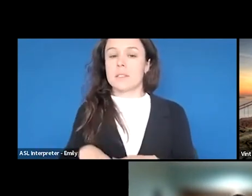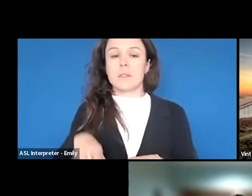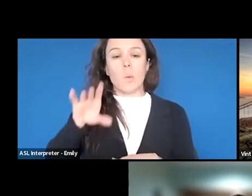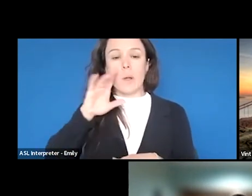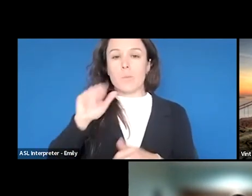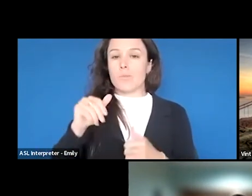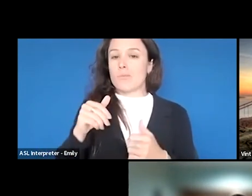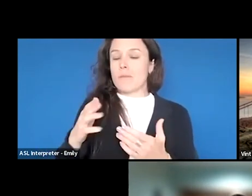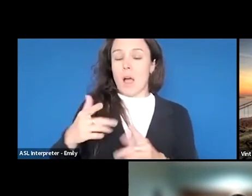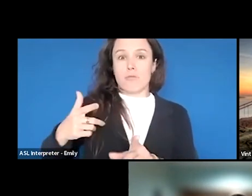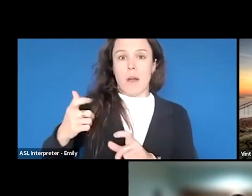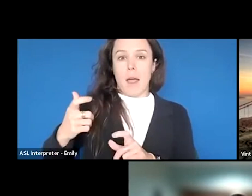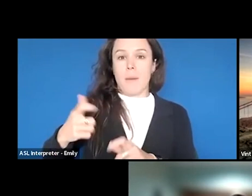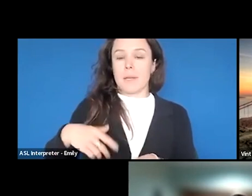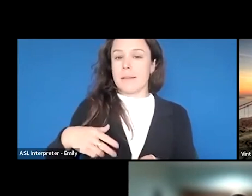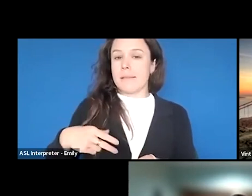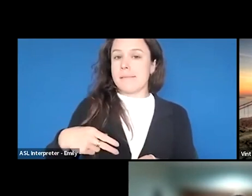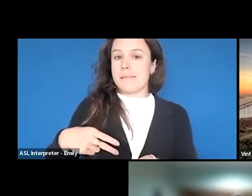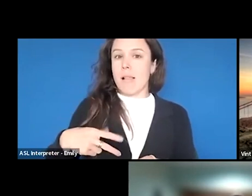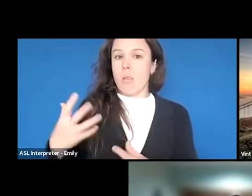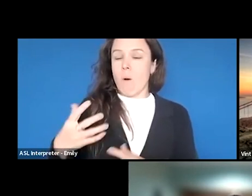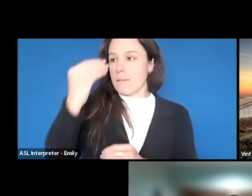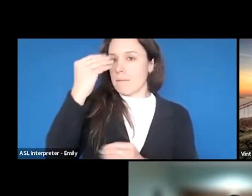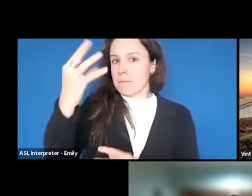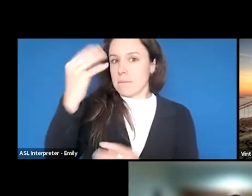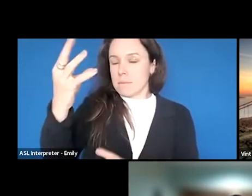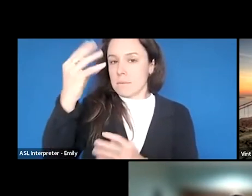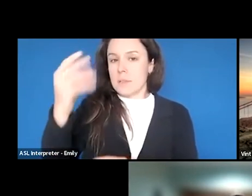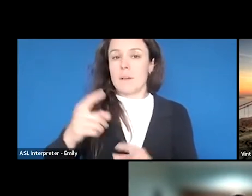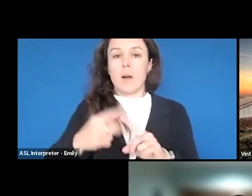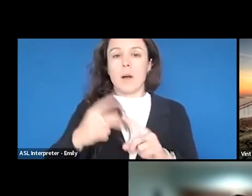and high-density information that you can get from visual interface.